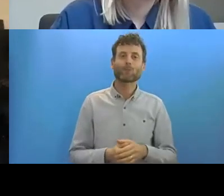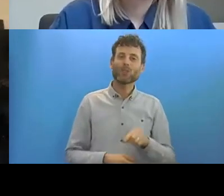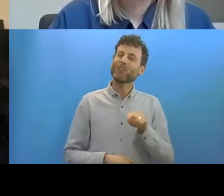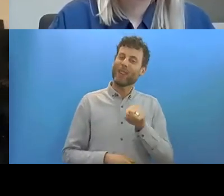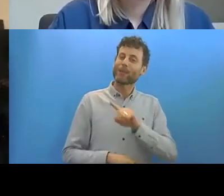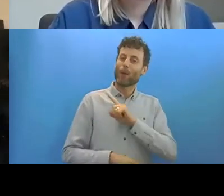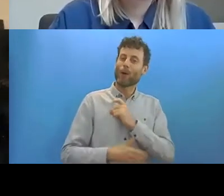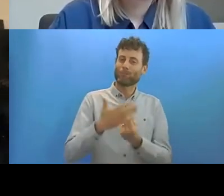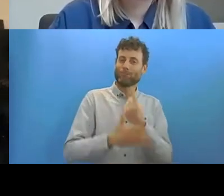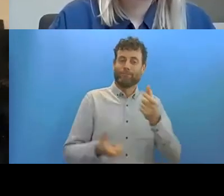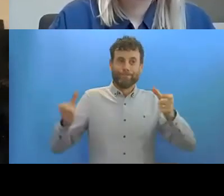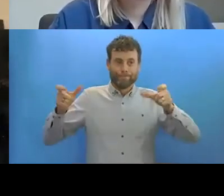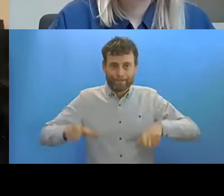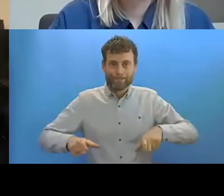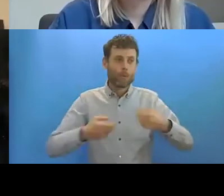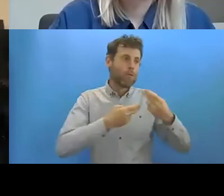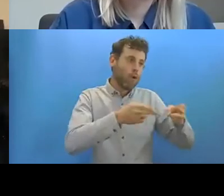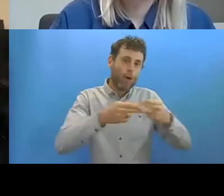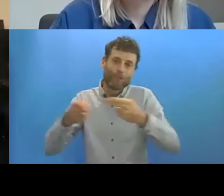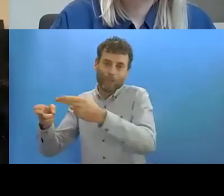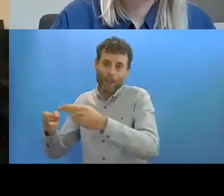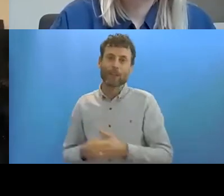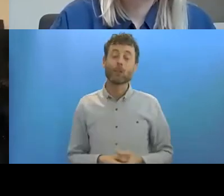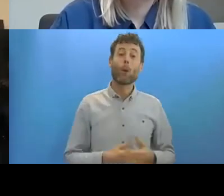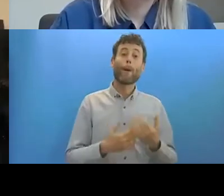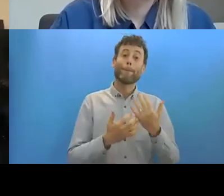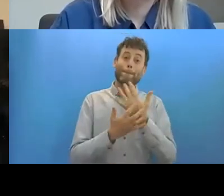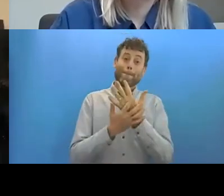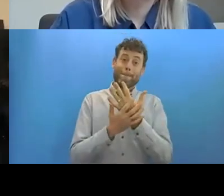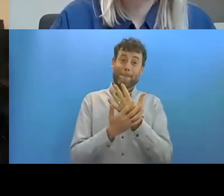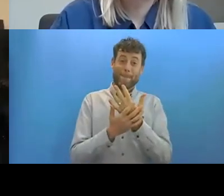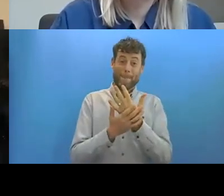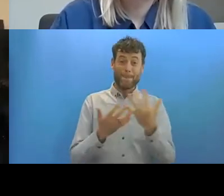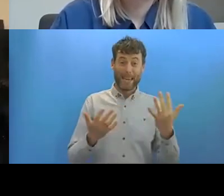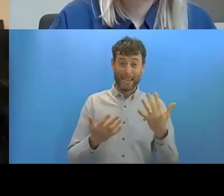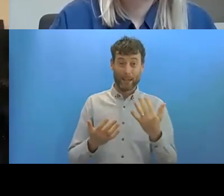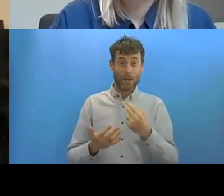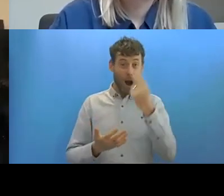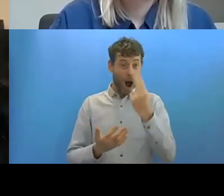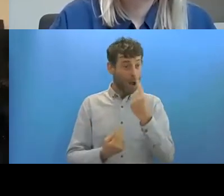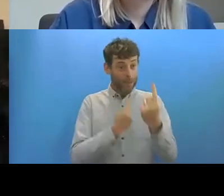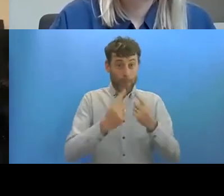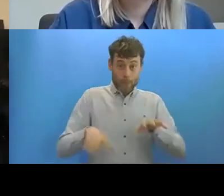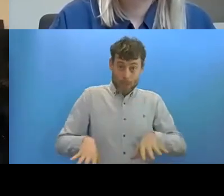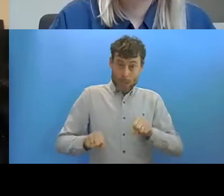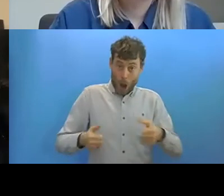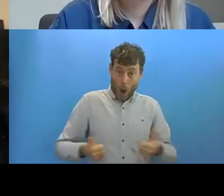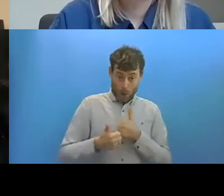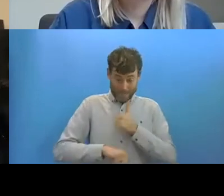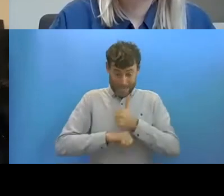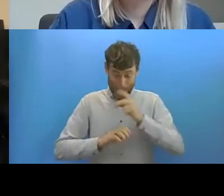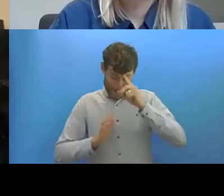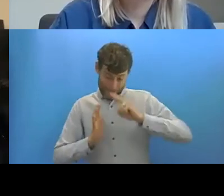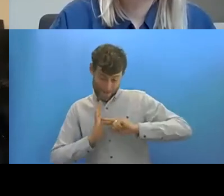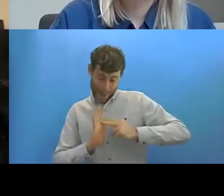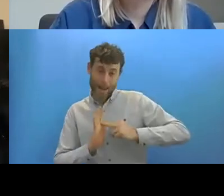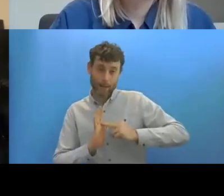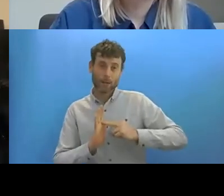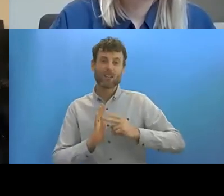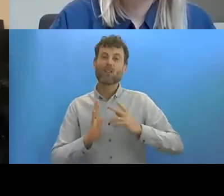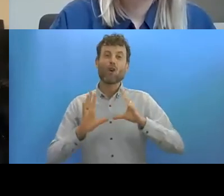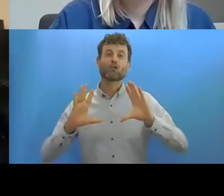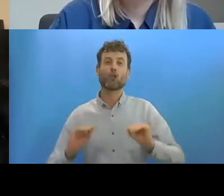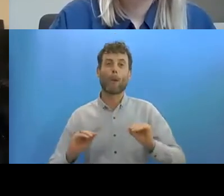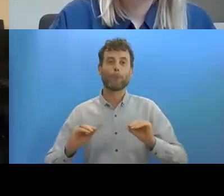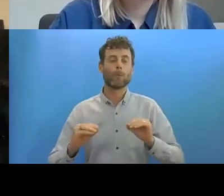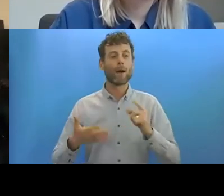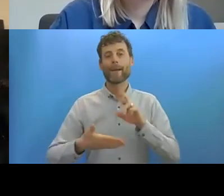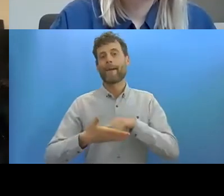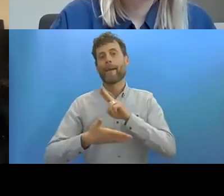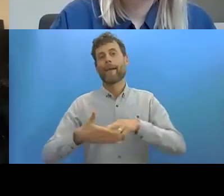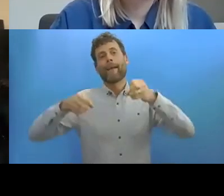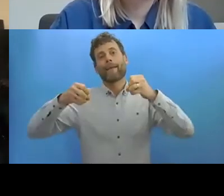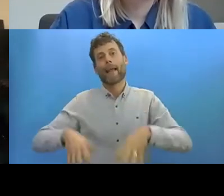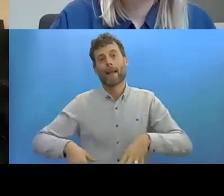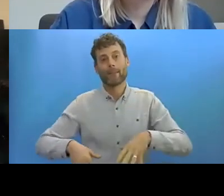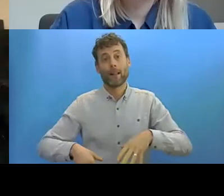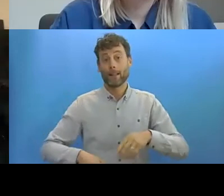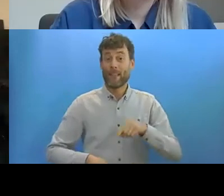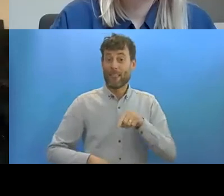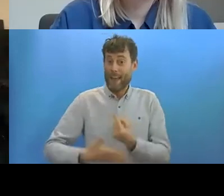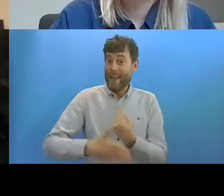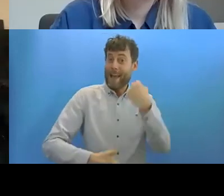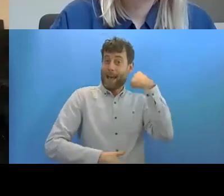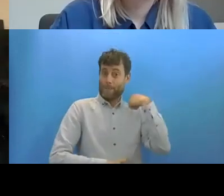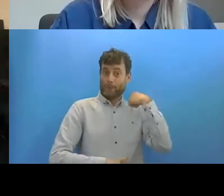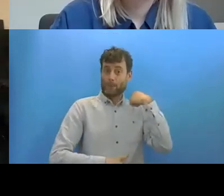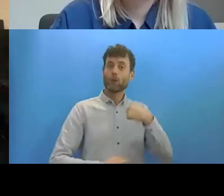to go together and that is something that we missed out on, as a kind of fall-out from the pandemic. So a lot of work had either started and done a few tours,